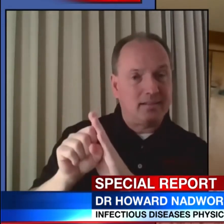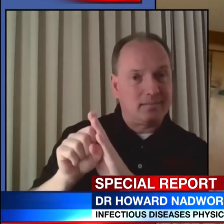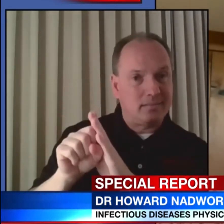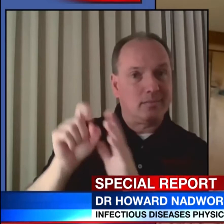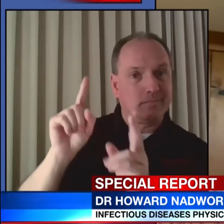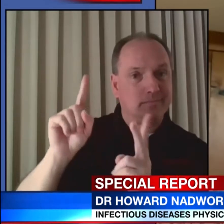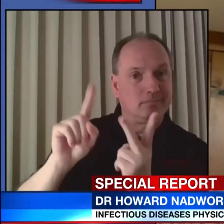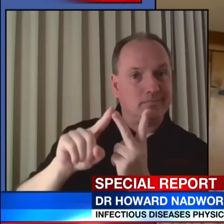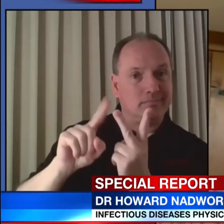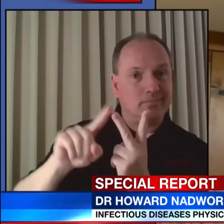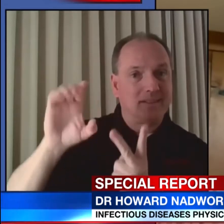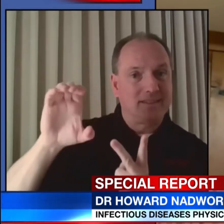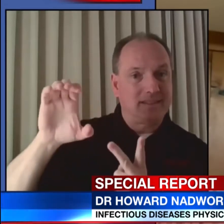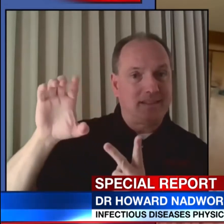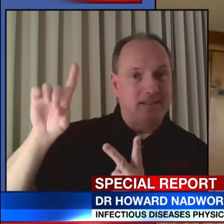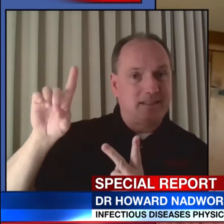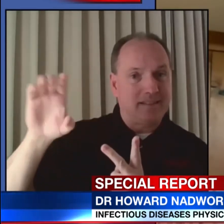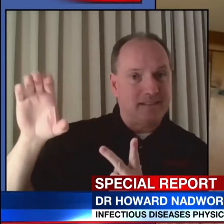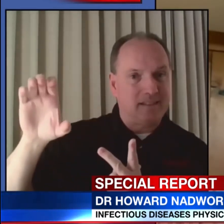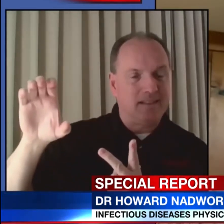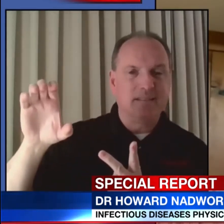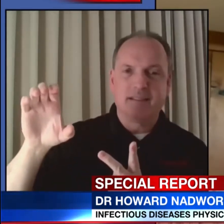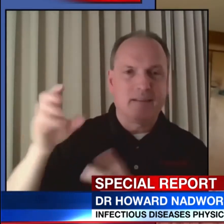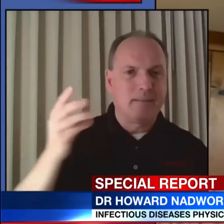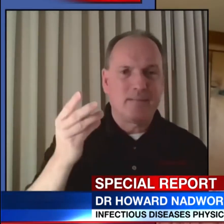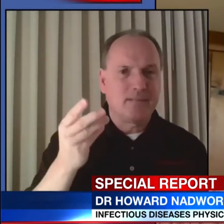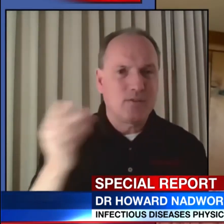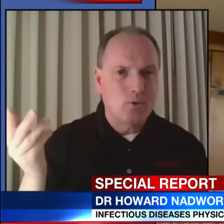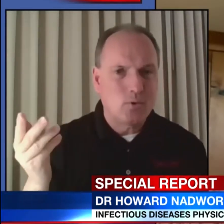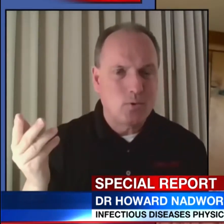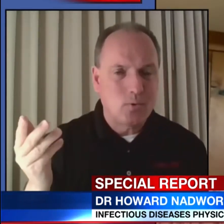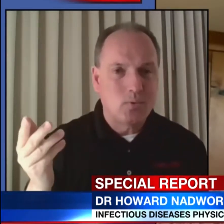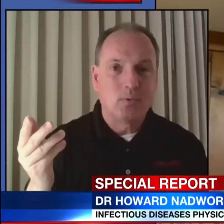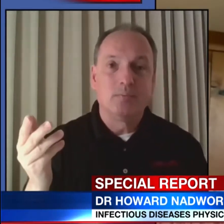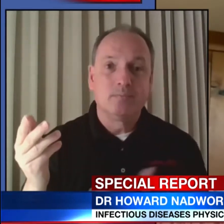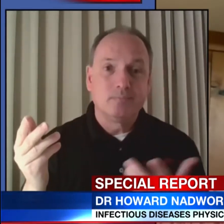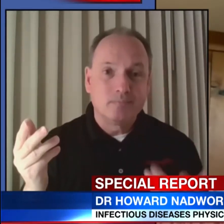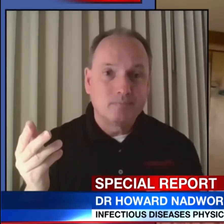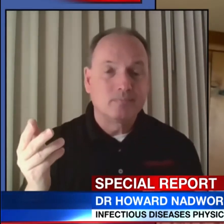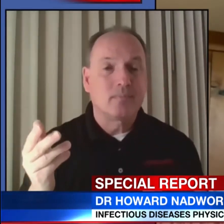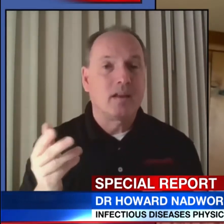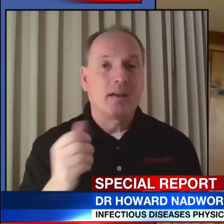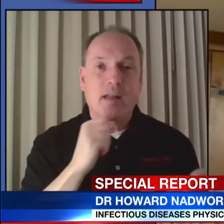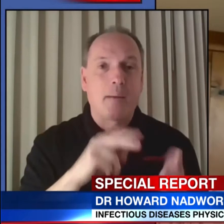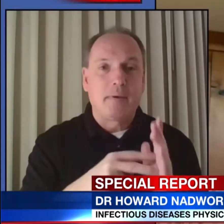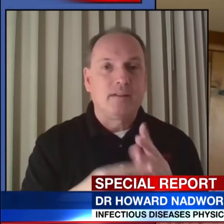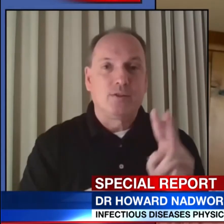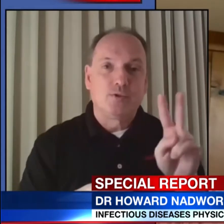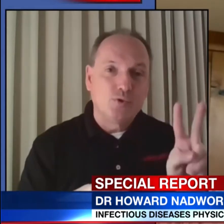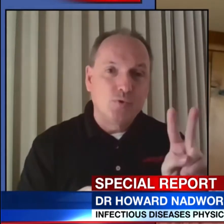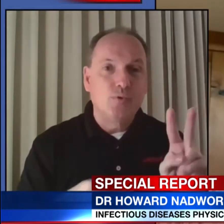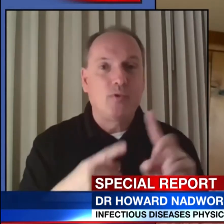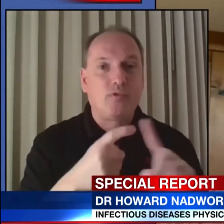STATE, BUT ALL OF THE TESTS ARE DONE AT CDC. MOSTLY THEY ARE BEING DONE